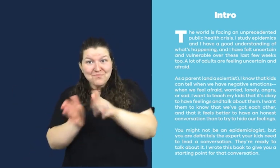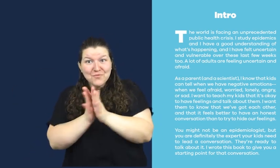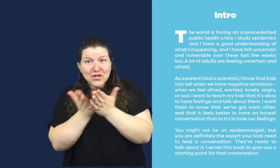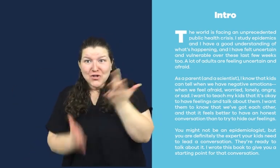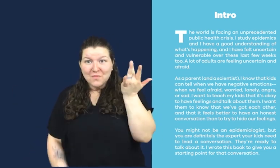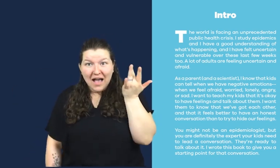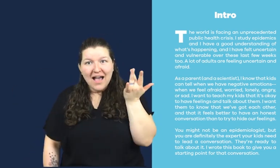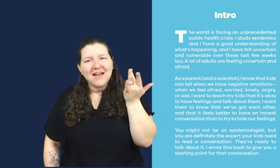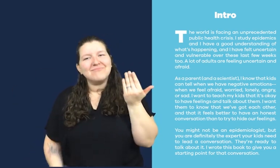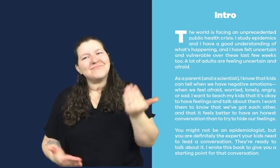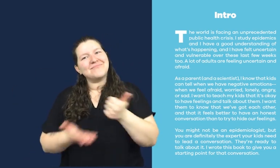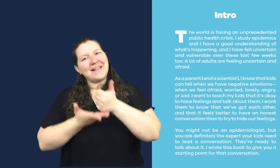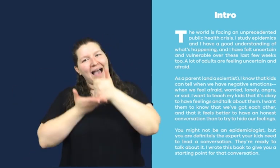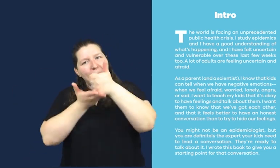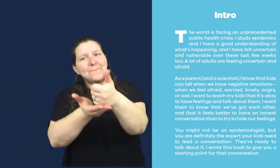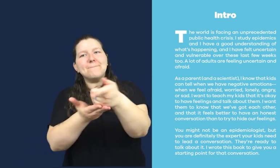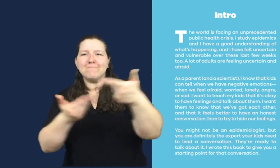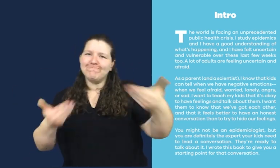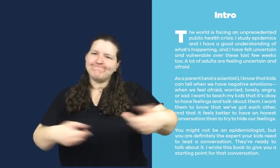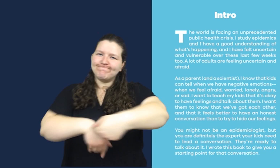starting point for that conversation.